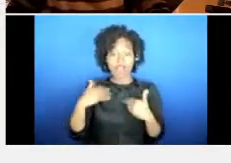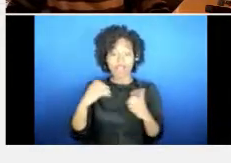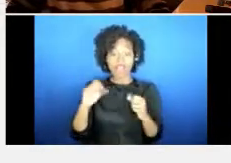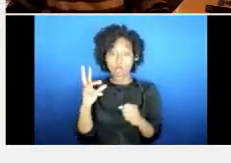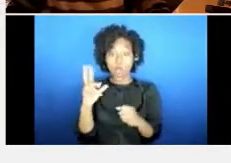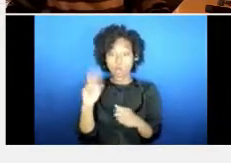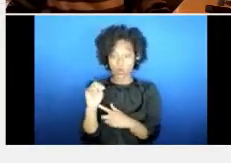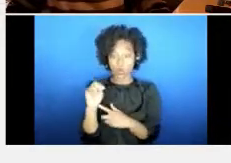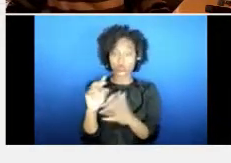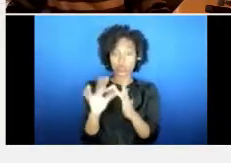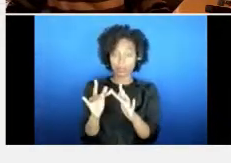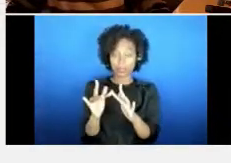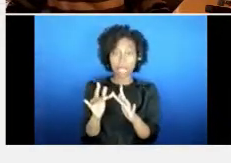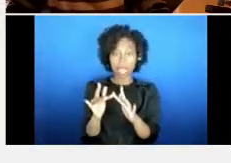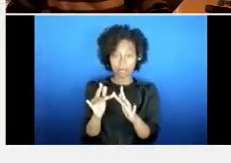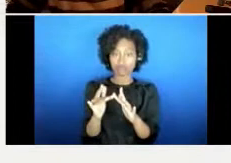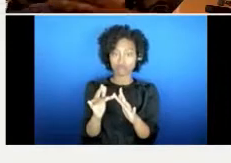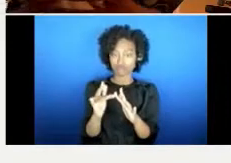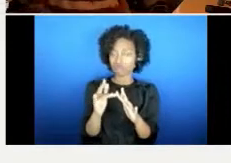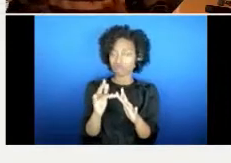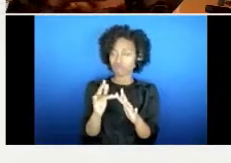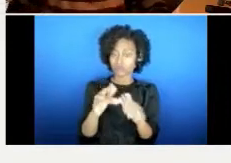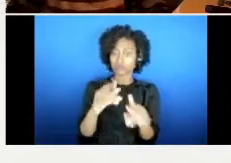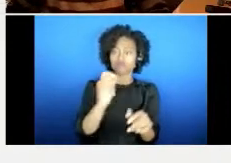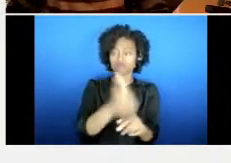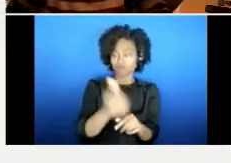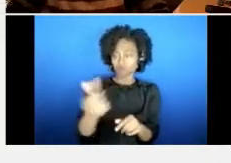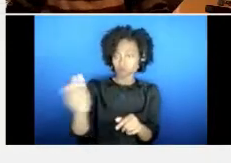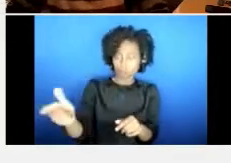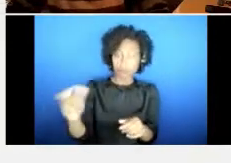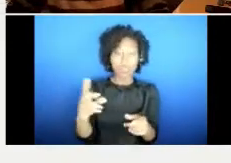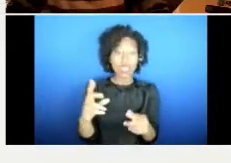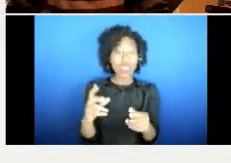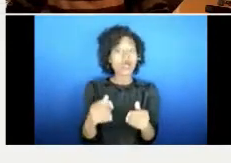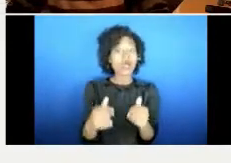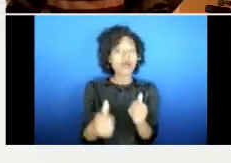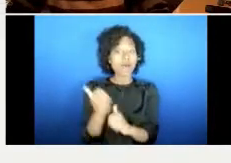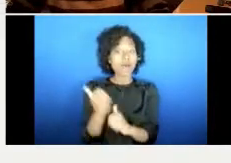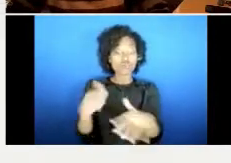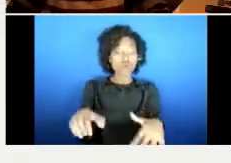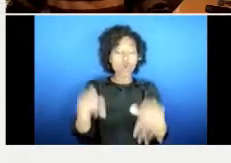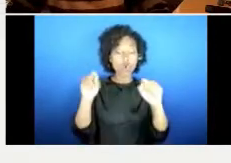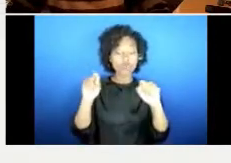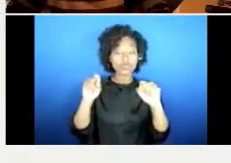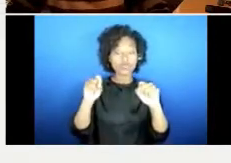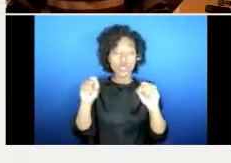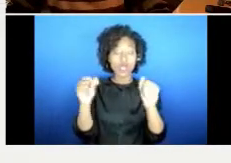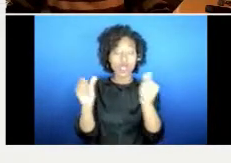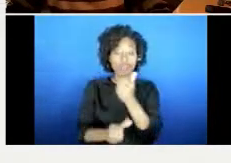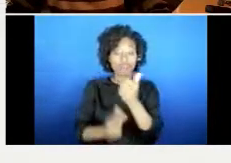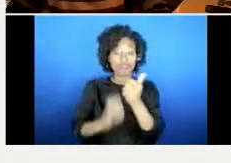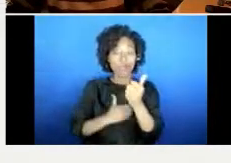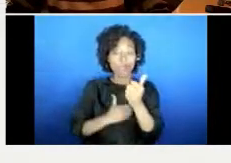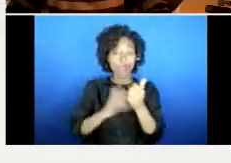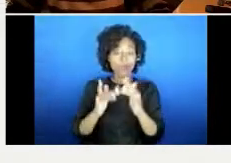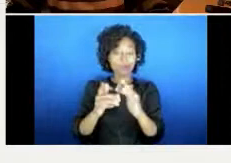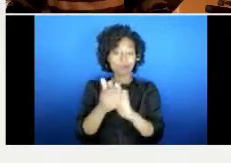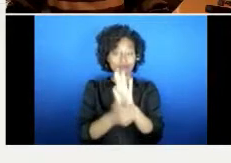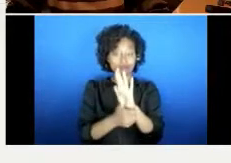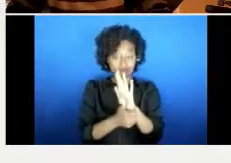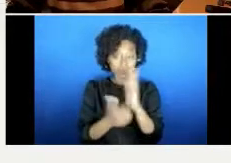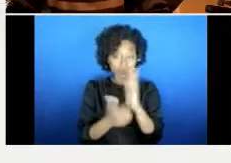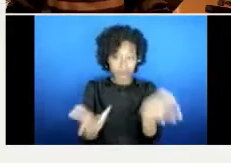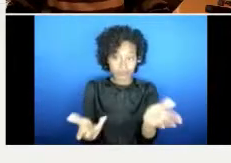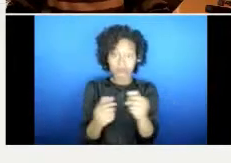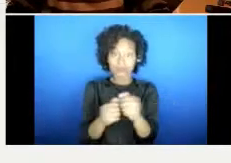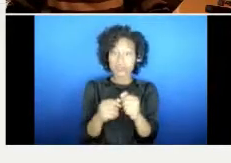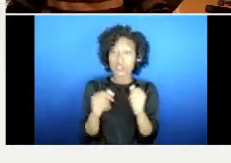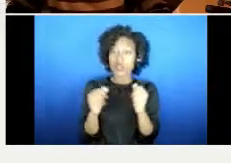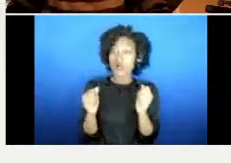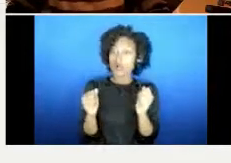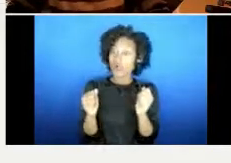Websites are mostly hosted on our website, all division websites are hosted on our website,